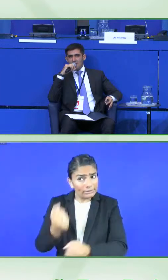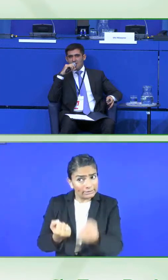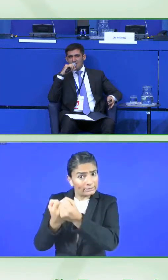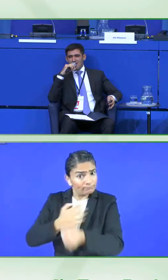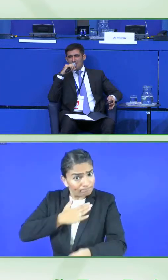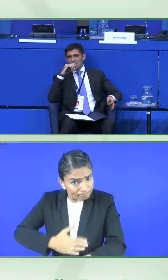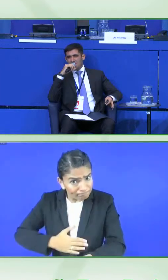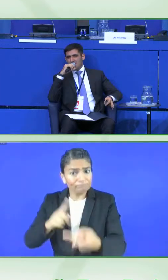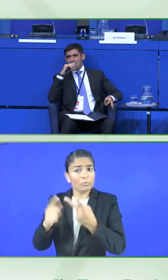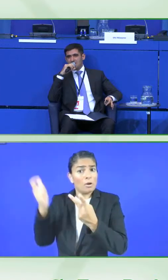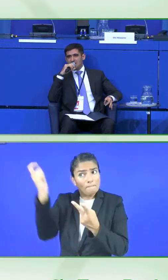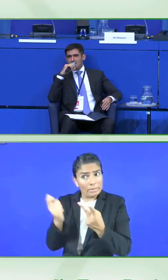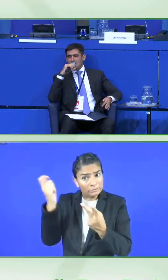56 of which are proactive.